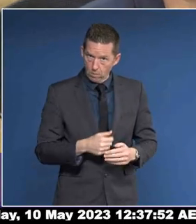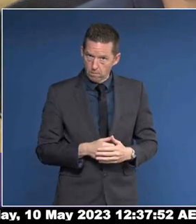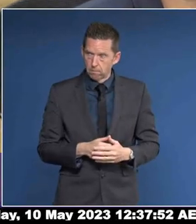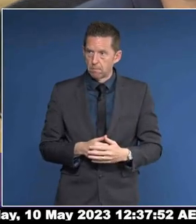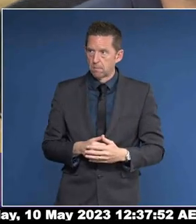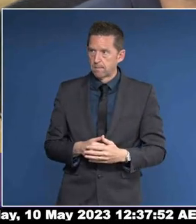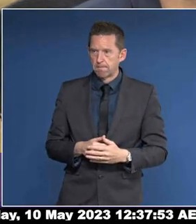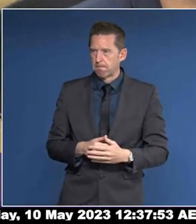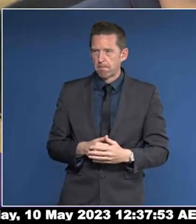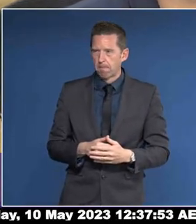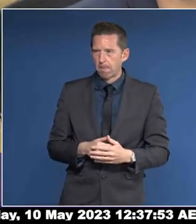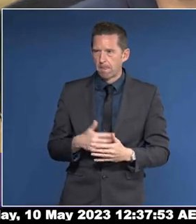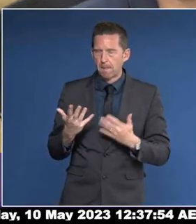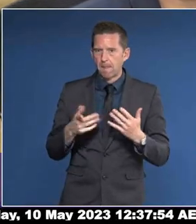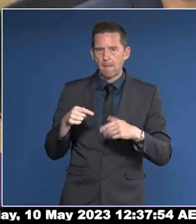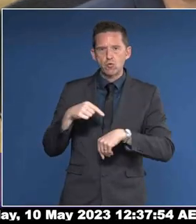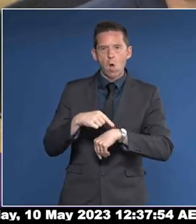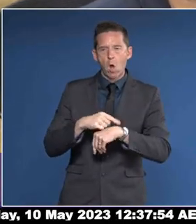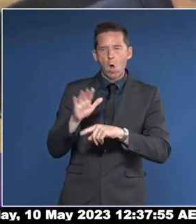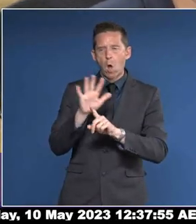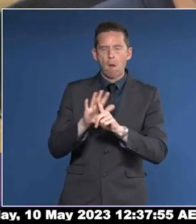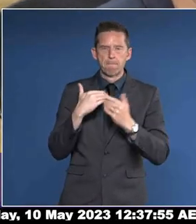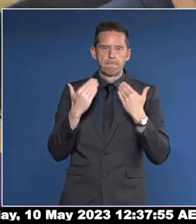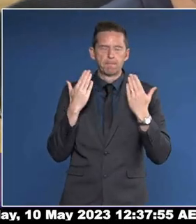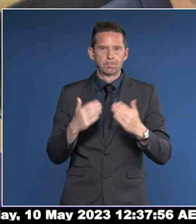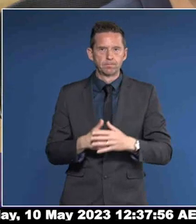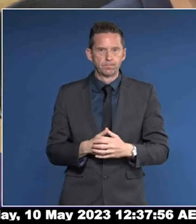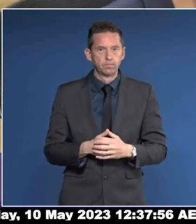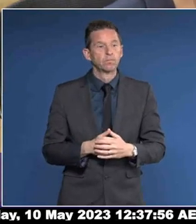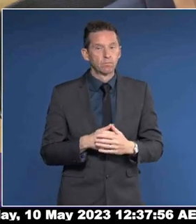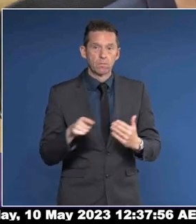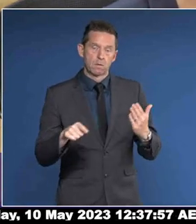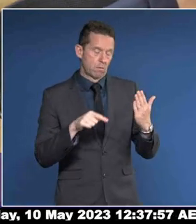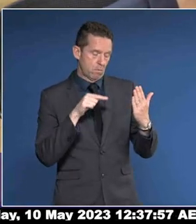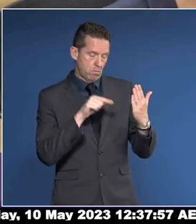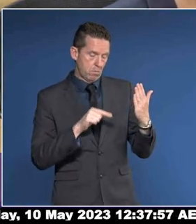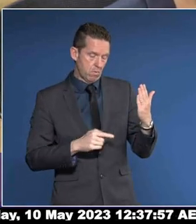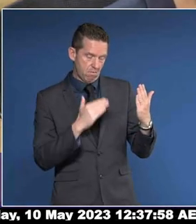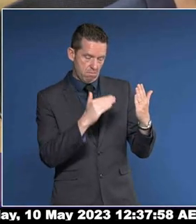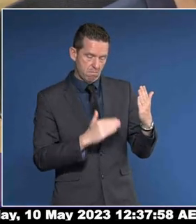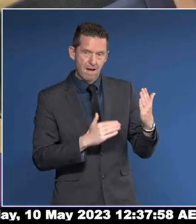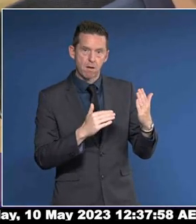The length of time, I wasn't -- And the last entry here says - and this comes back to my questions earlier